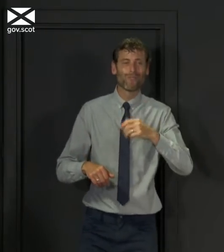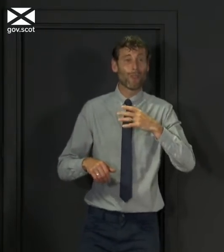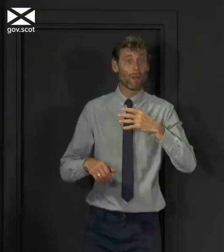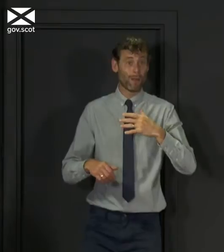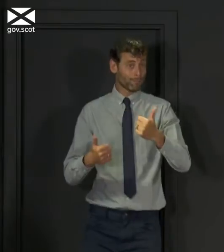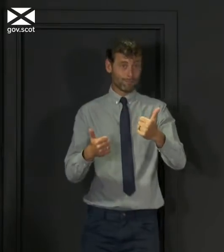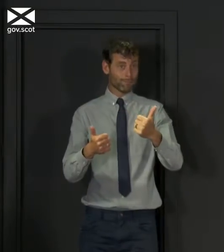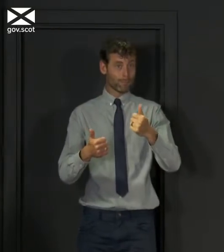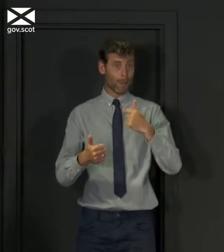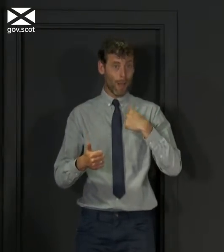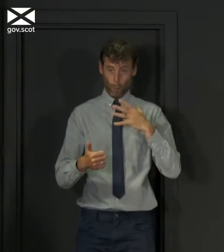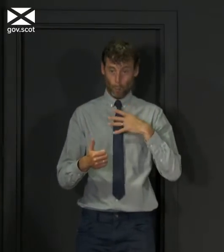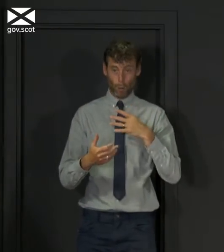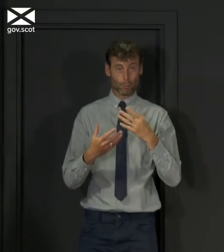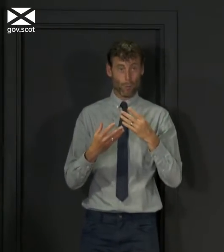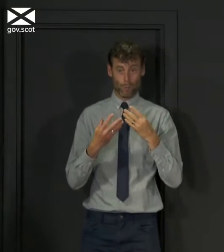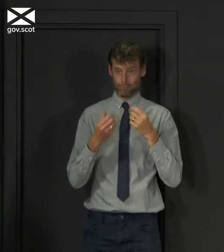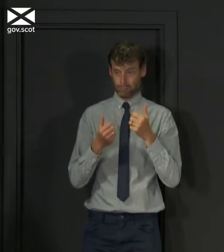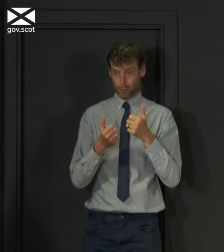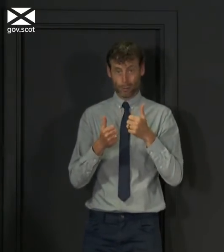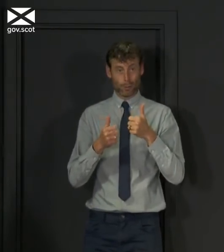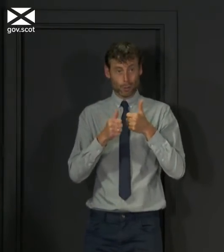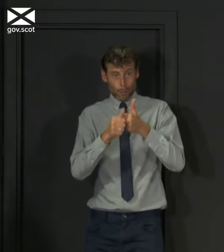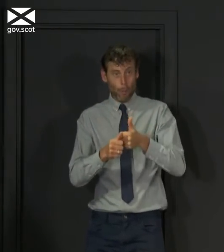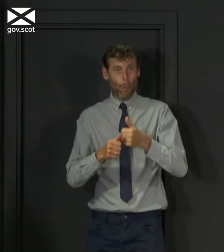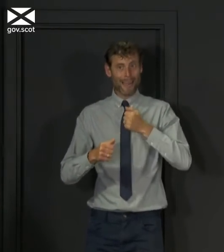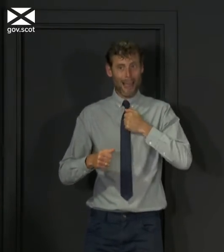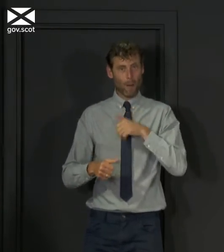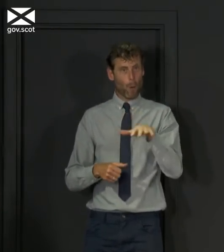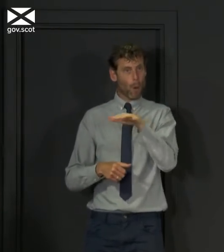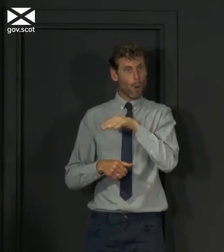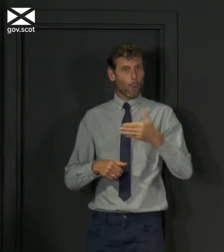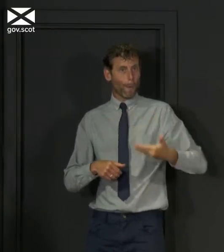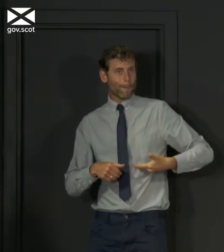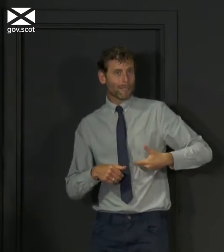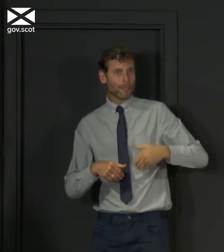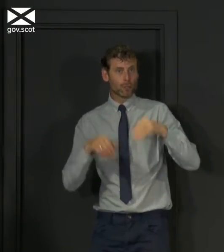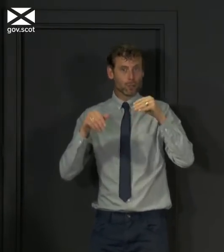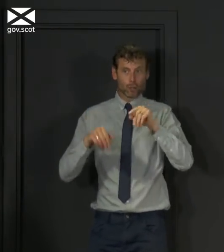support our retail sector and high streets, and help them get to back to normal. But we